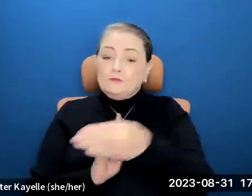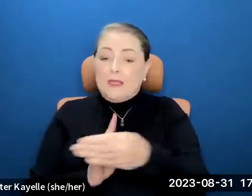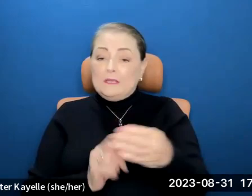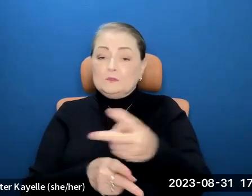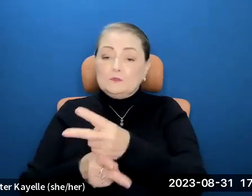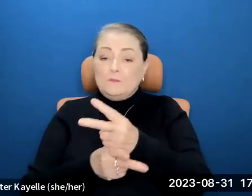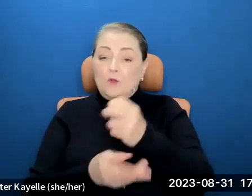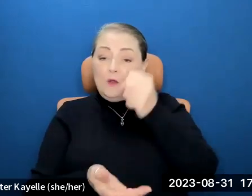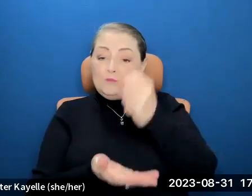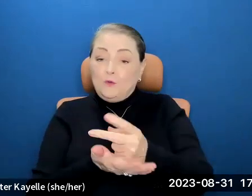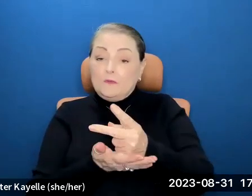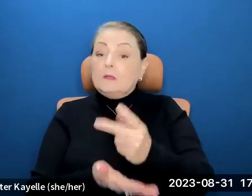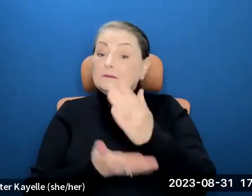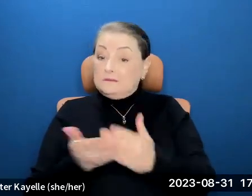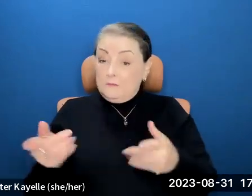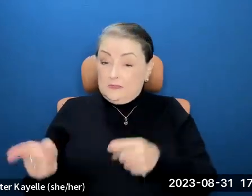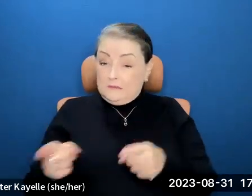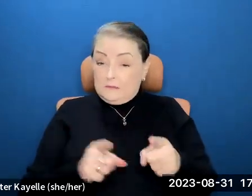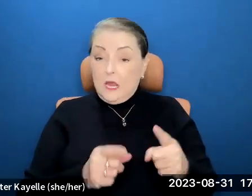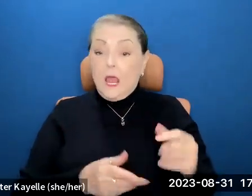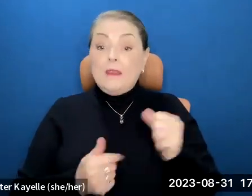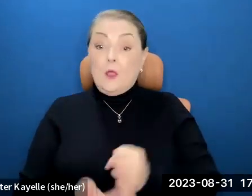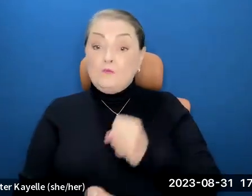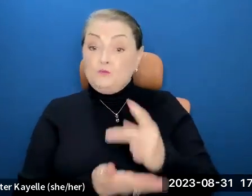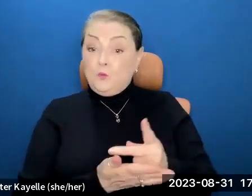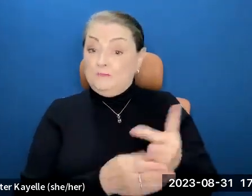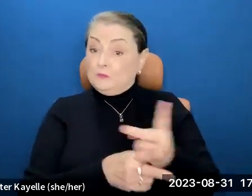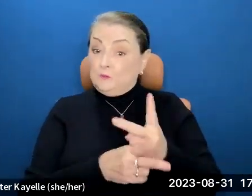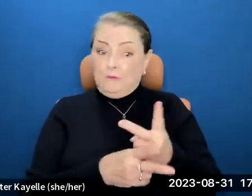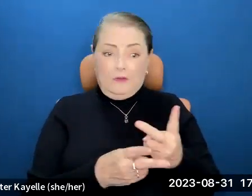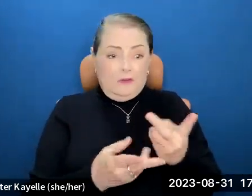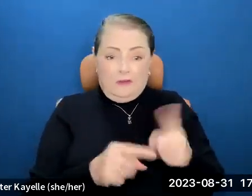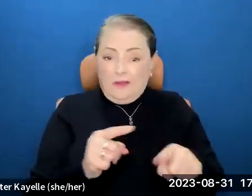in some instances An approved supervisor is unable to sign off on hours due to no